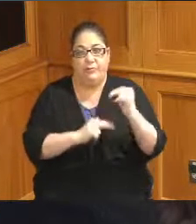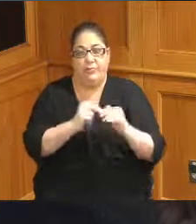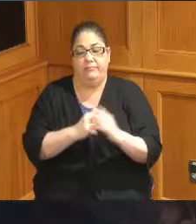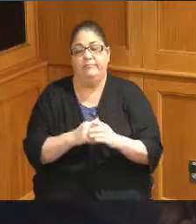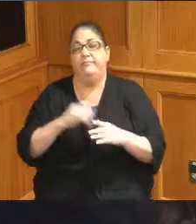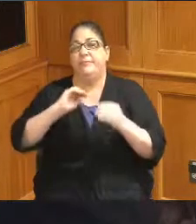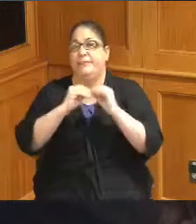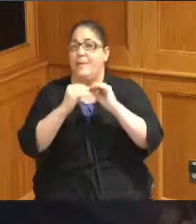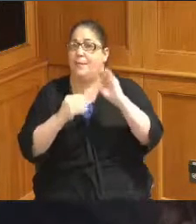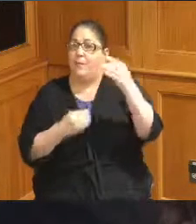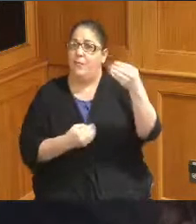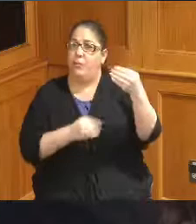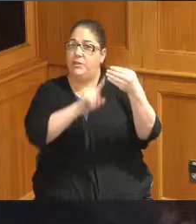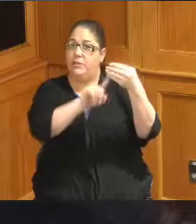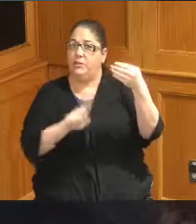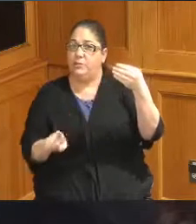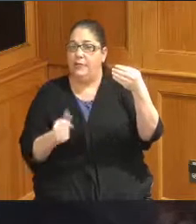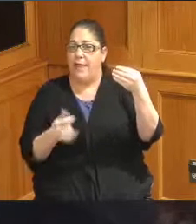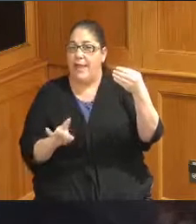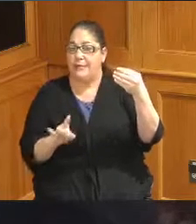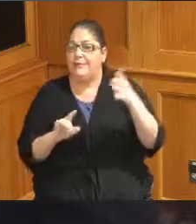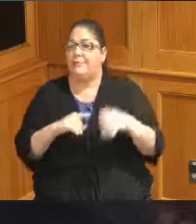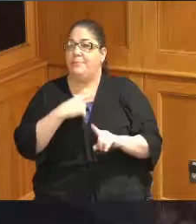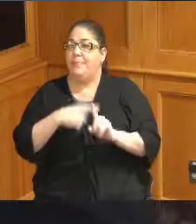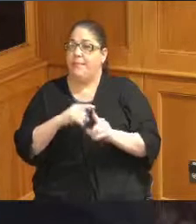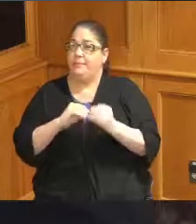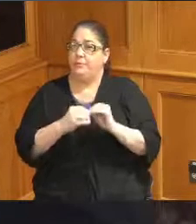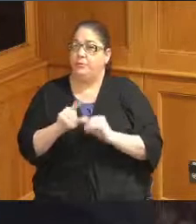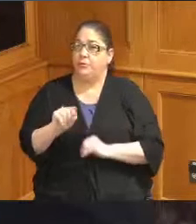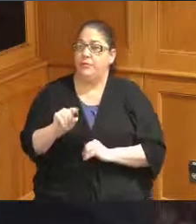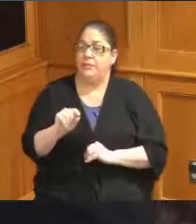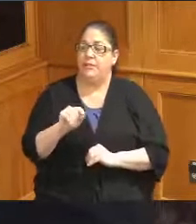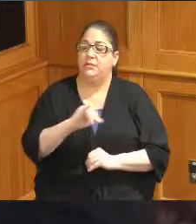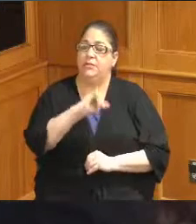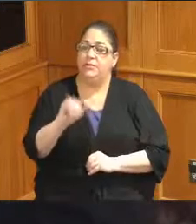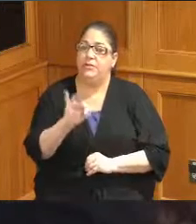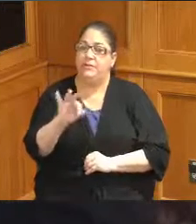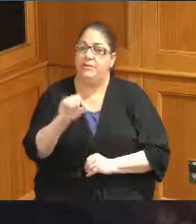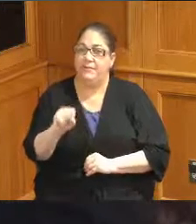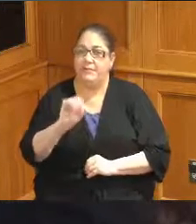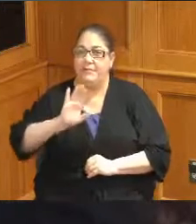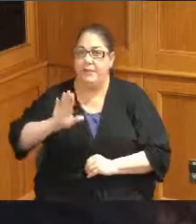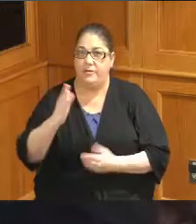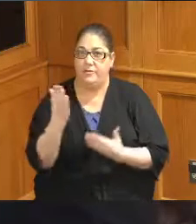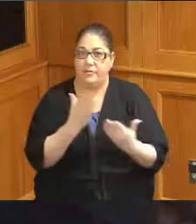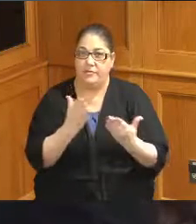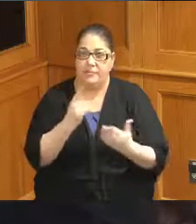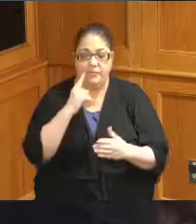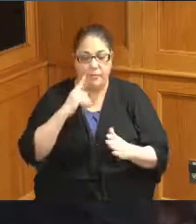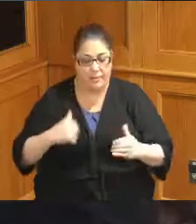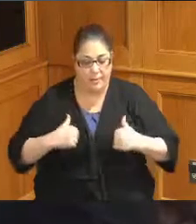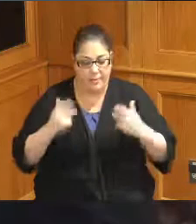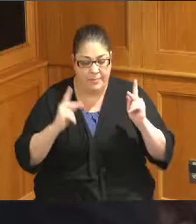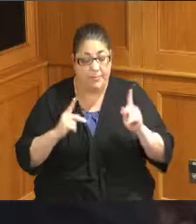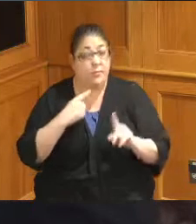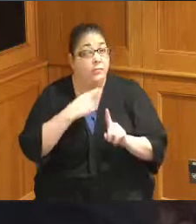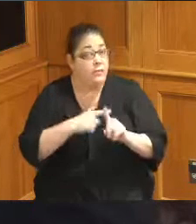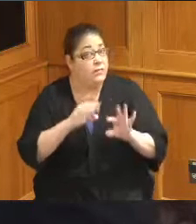through 18 and item 20 that relates to Job and Family Services for young people and families if